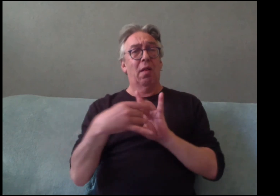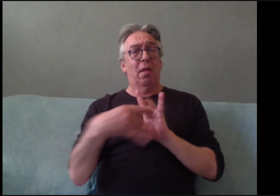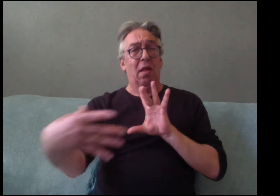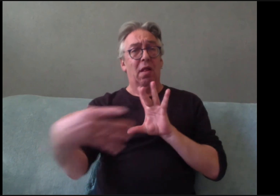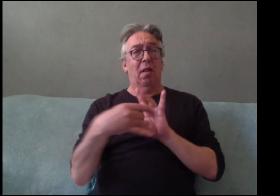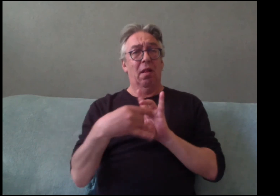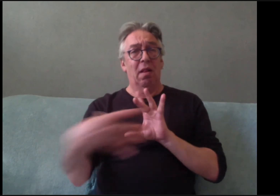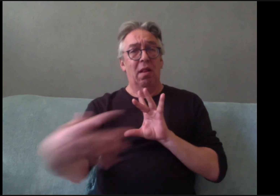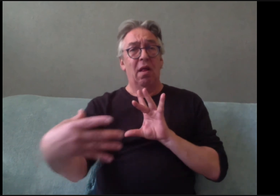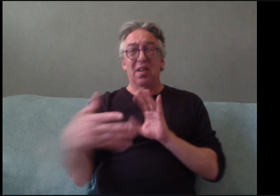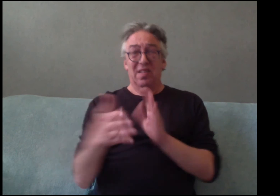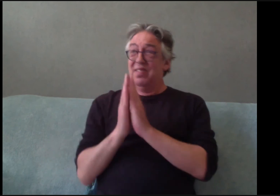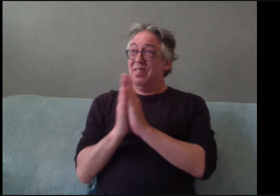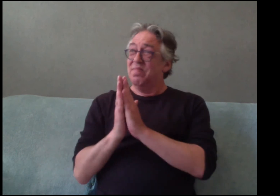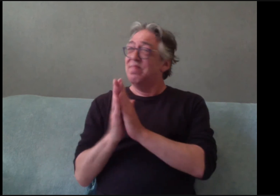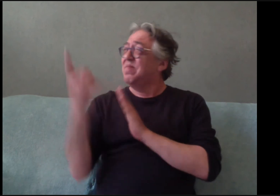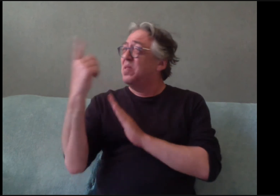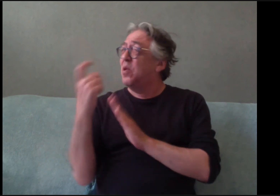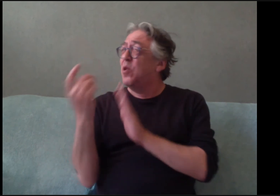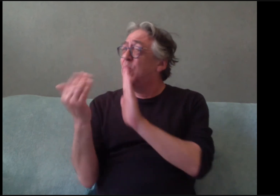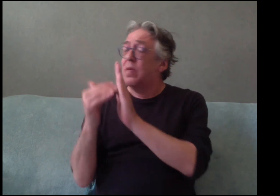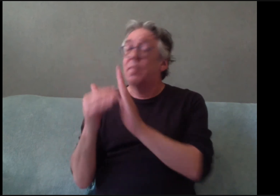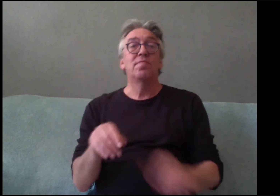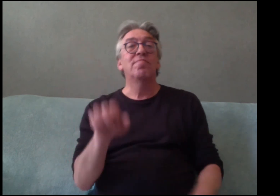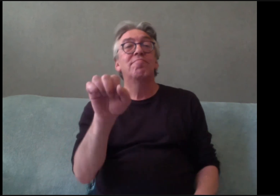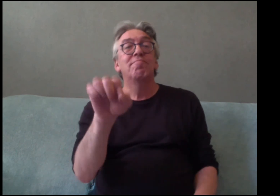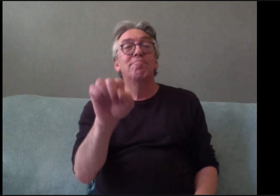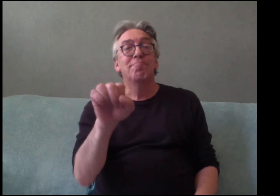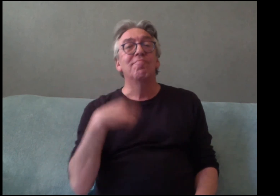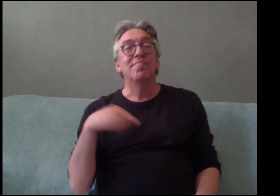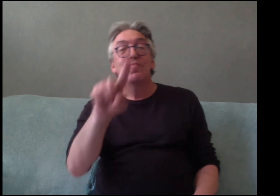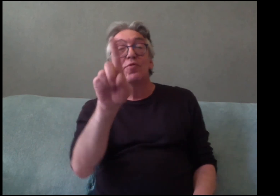ANDRÉ: yes, sorry. It's regarding subtitles in TV broadcasts